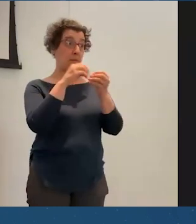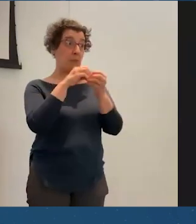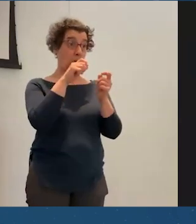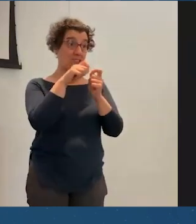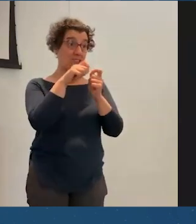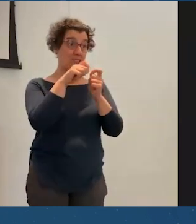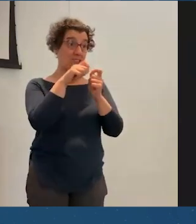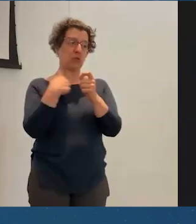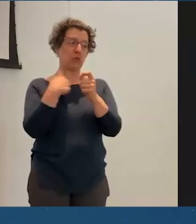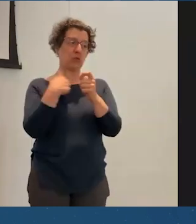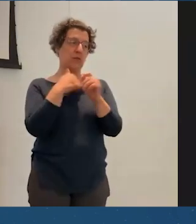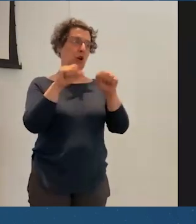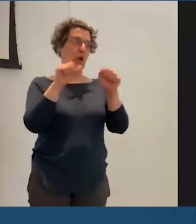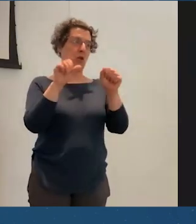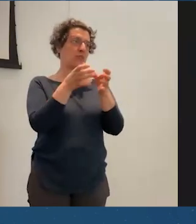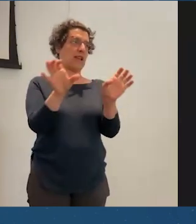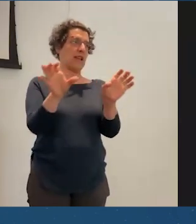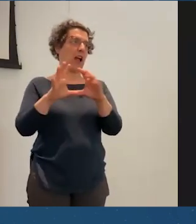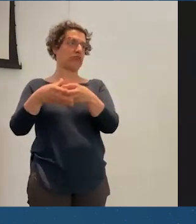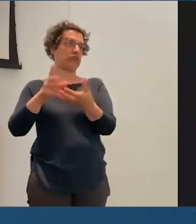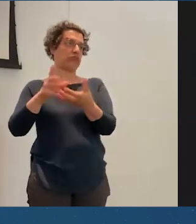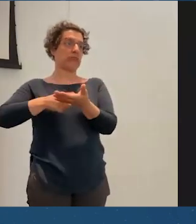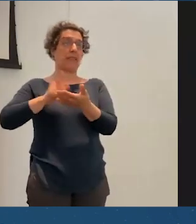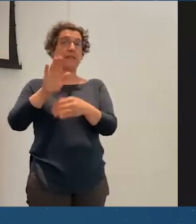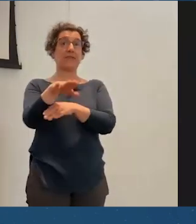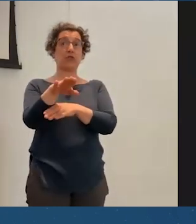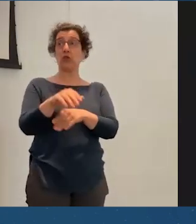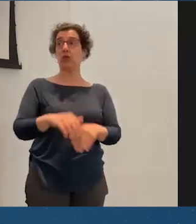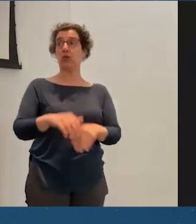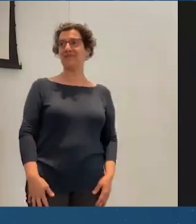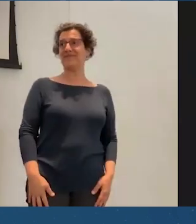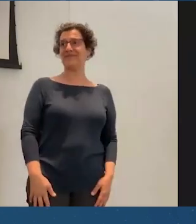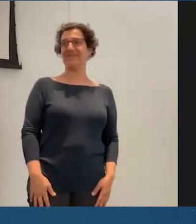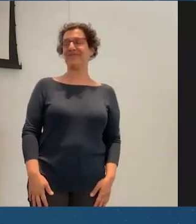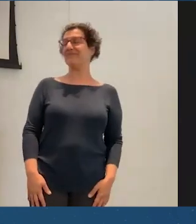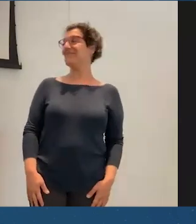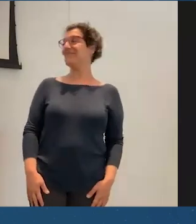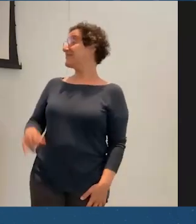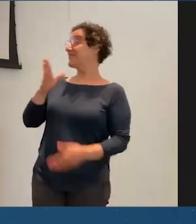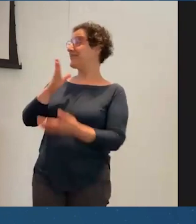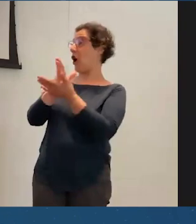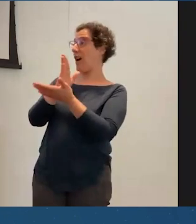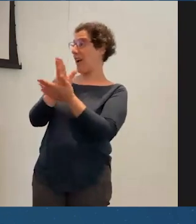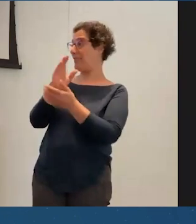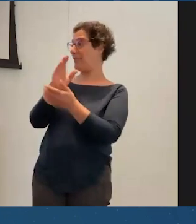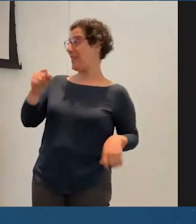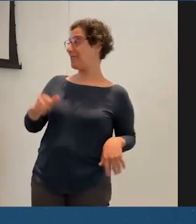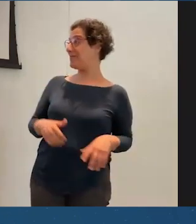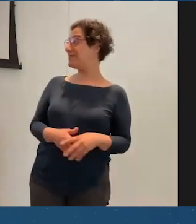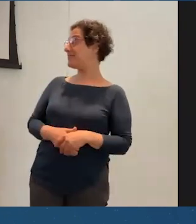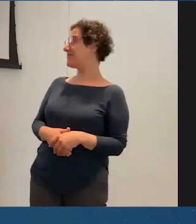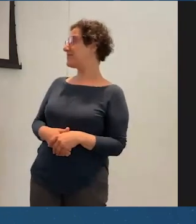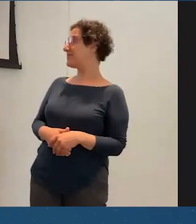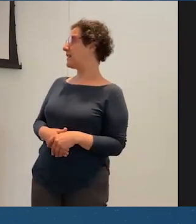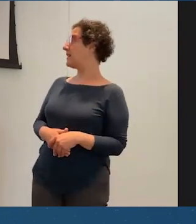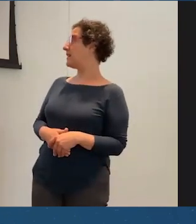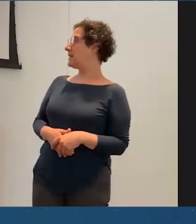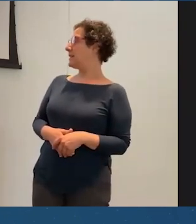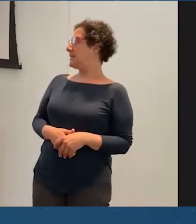we're going to be hosting that later this afternoon. All right, so grab the clicker.